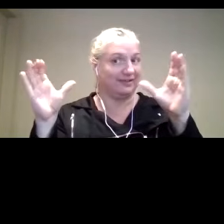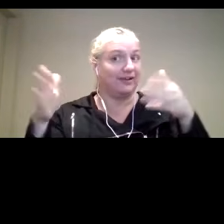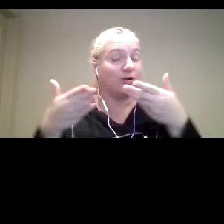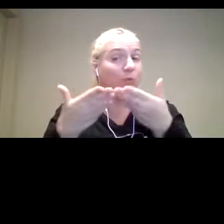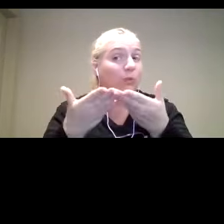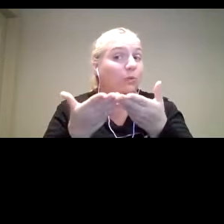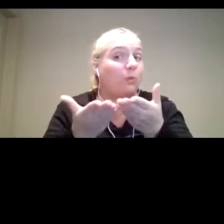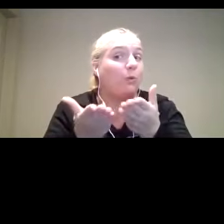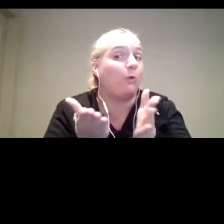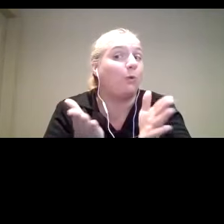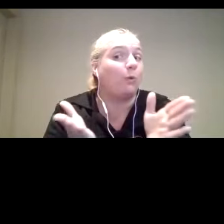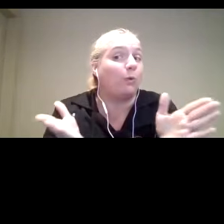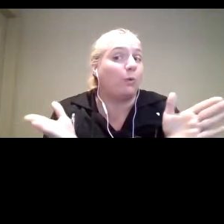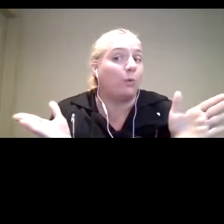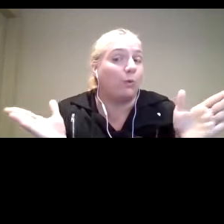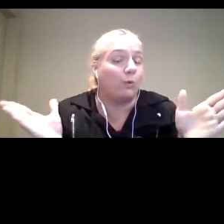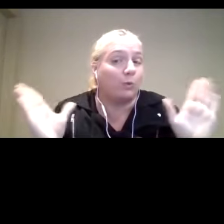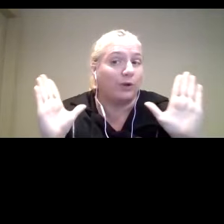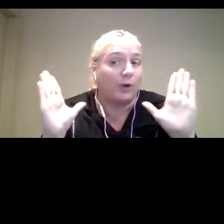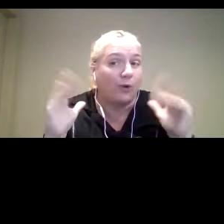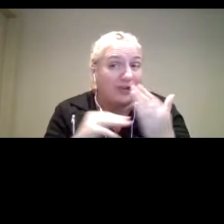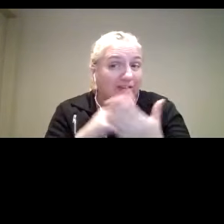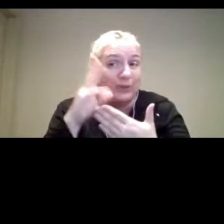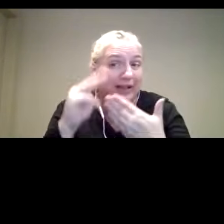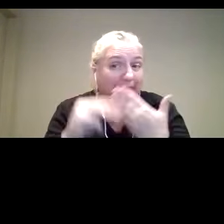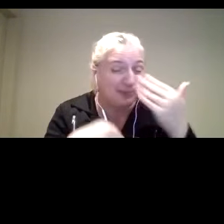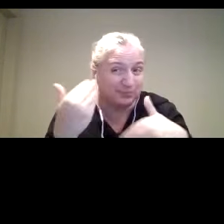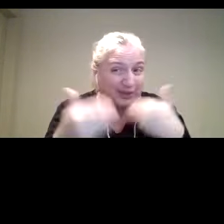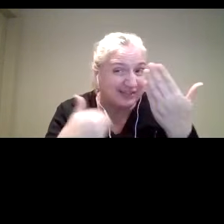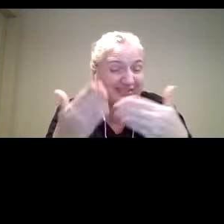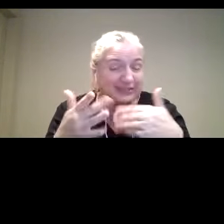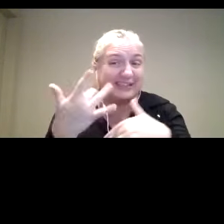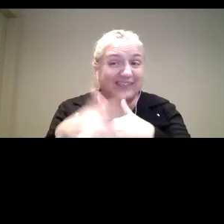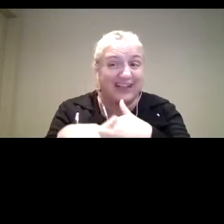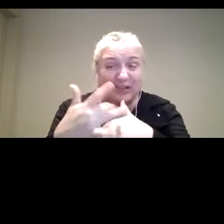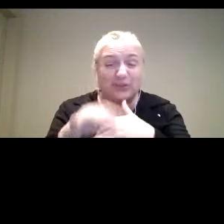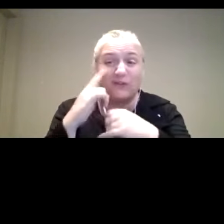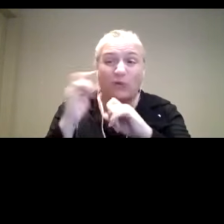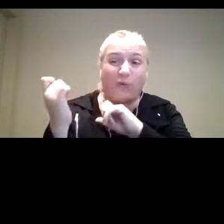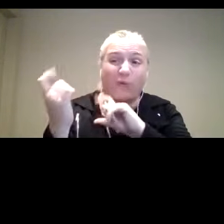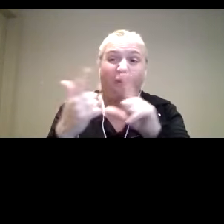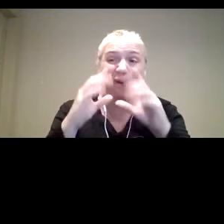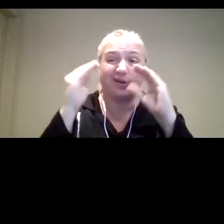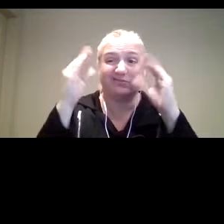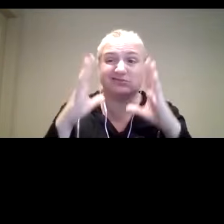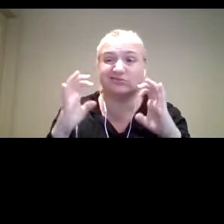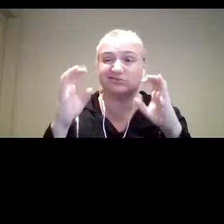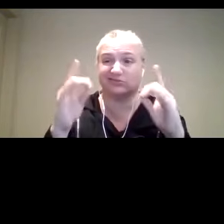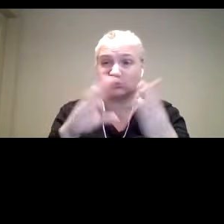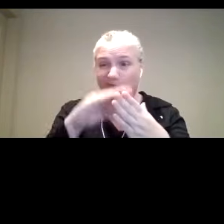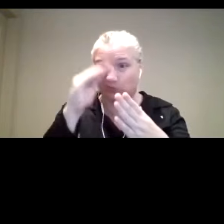that will hopefully go through the curriculum process and be available to all Teacher Education students.